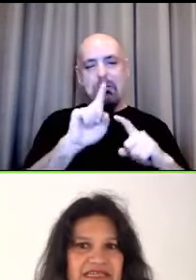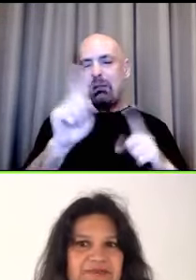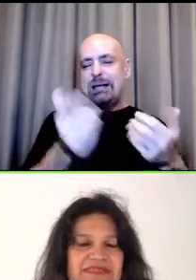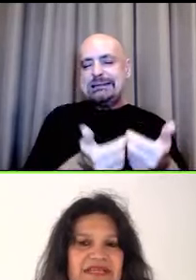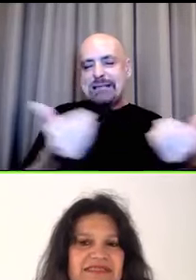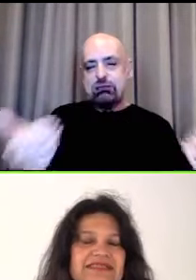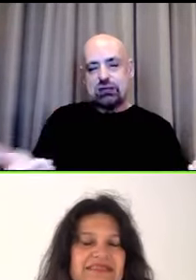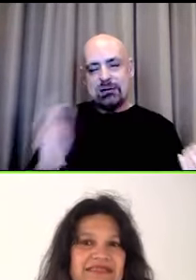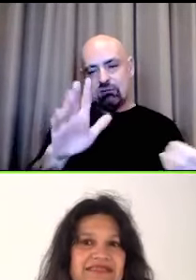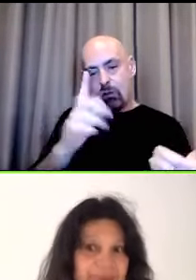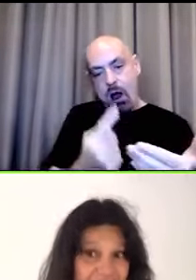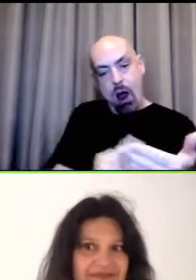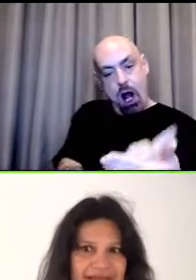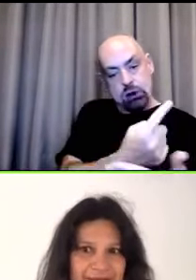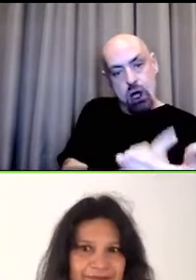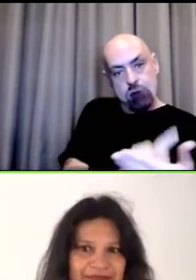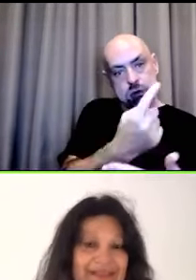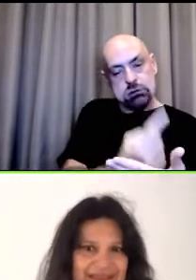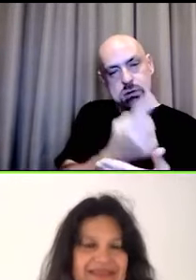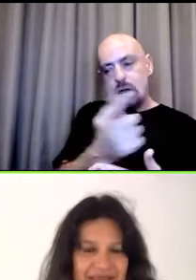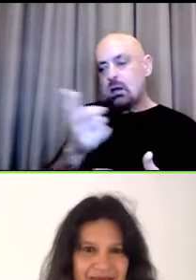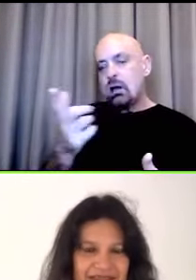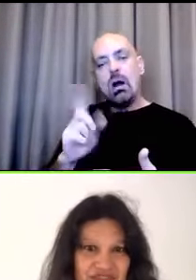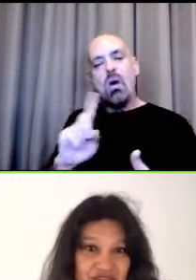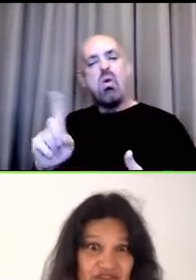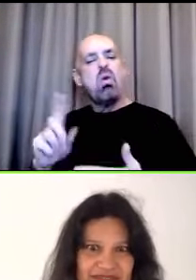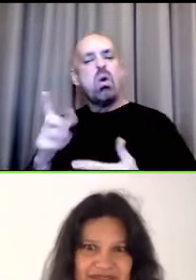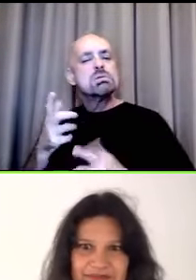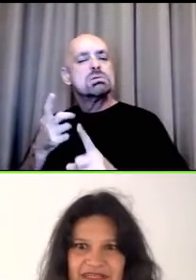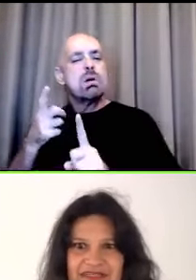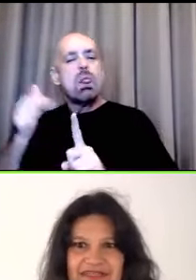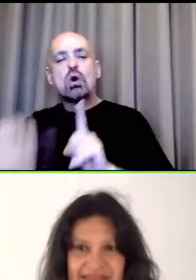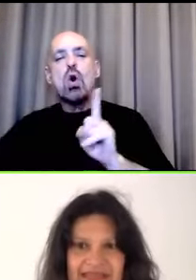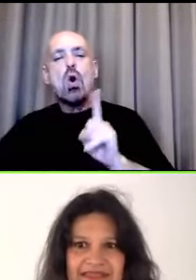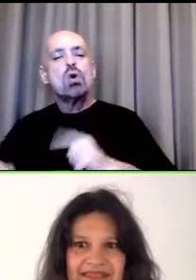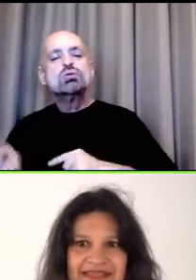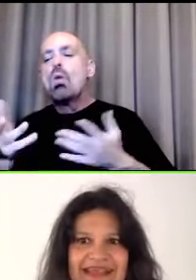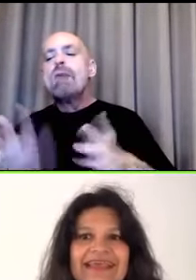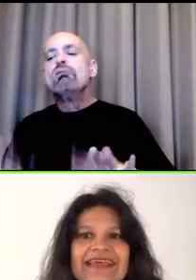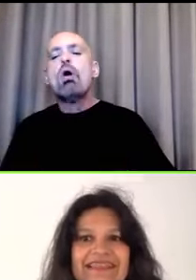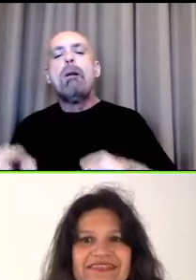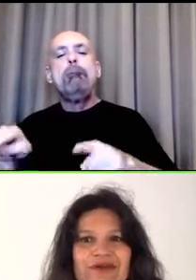not good enough to think of law, you have to think about schooling,